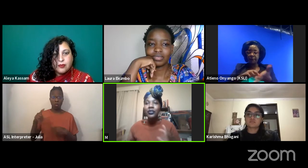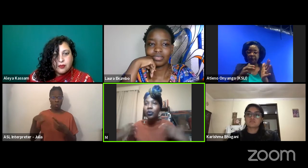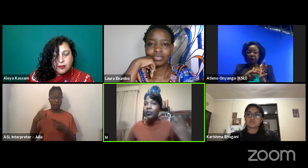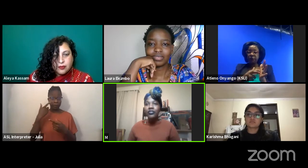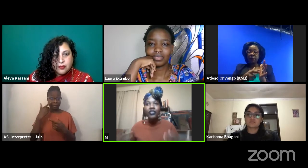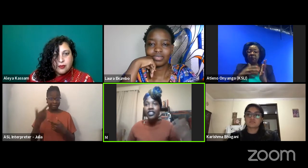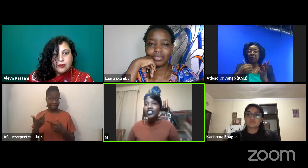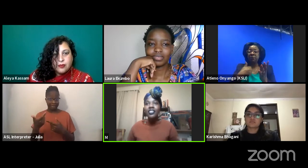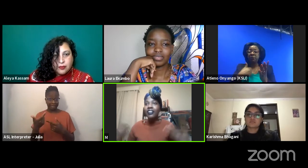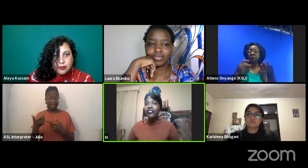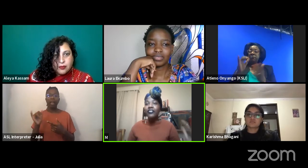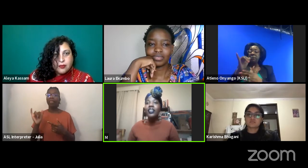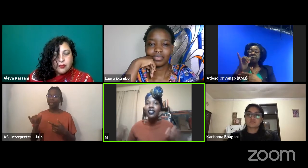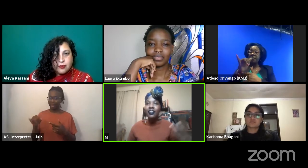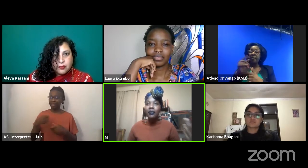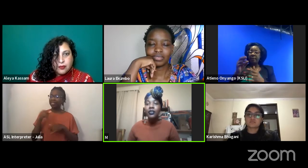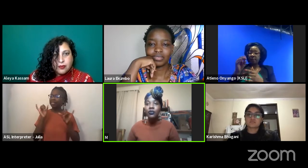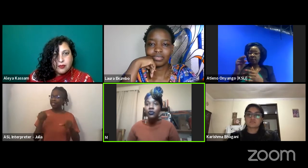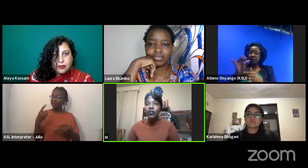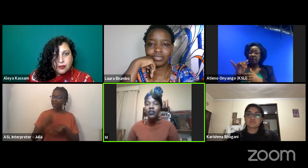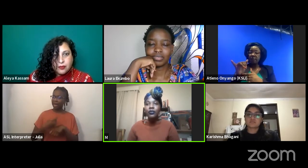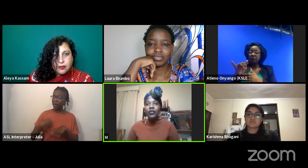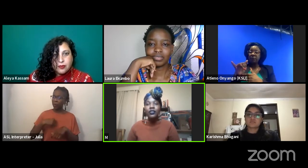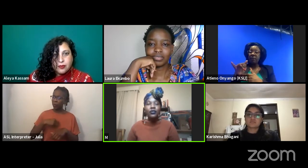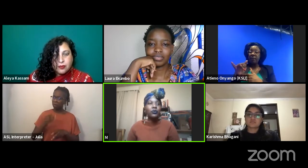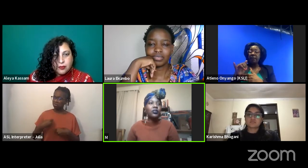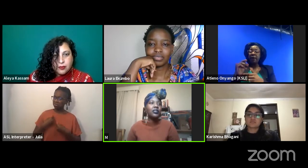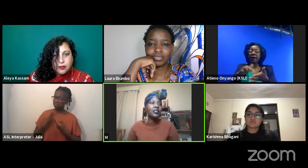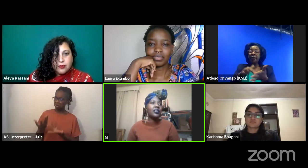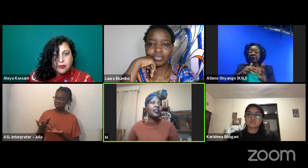So it's always a fresh kinda feeling and piece of work that goes out into the world.